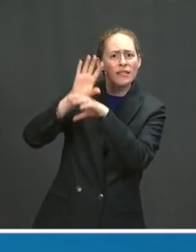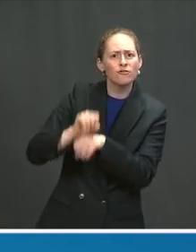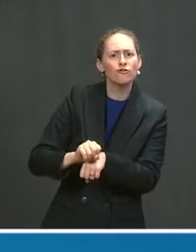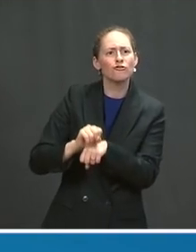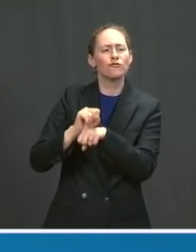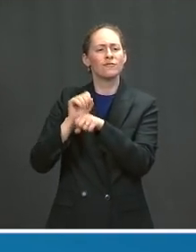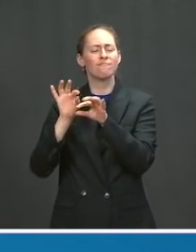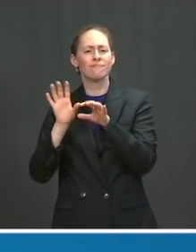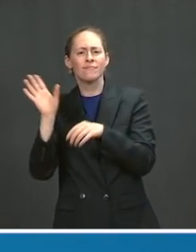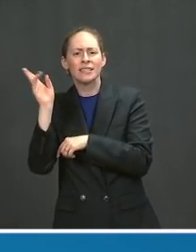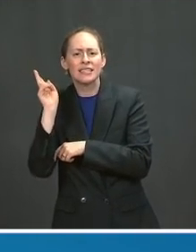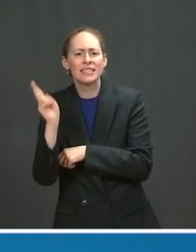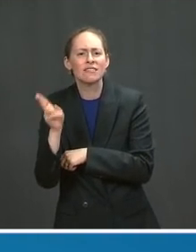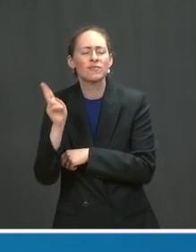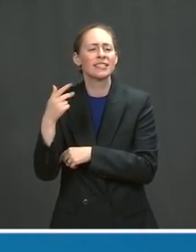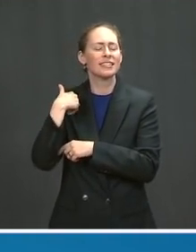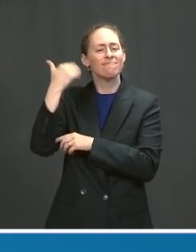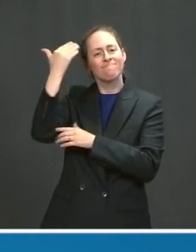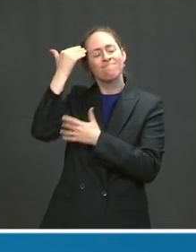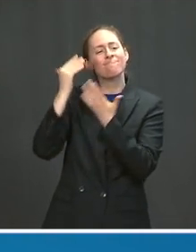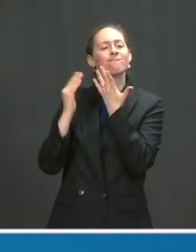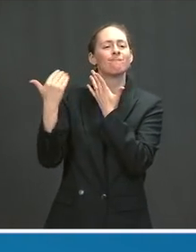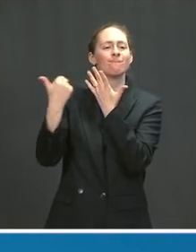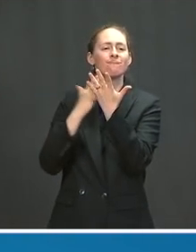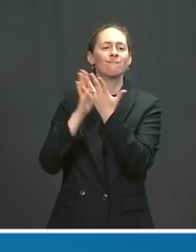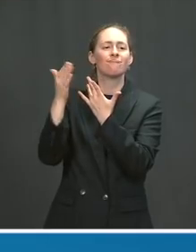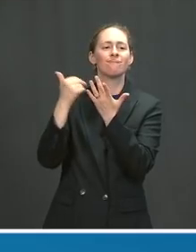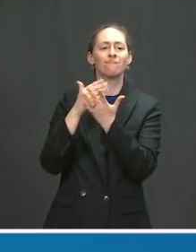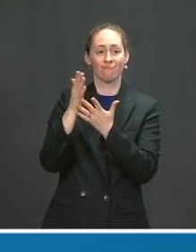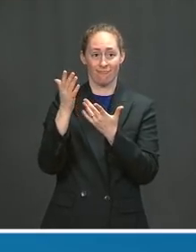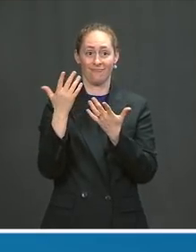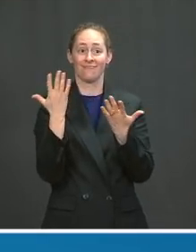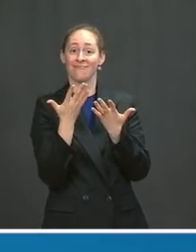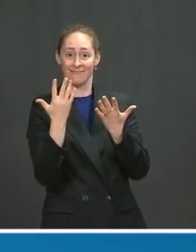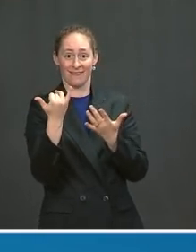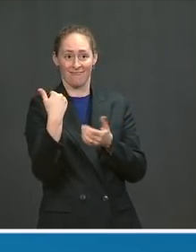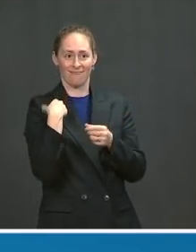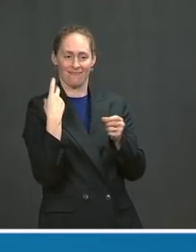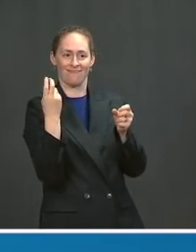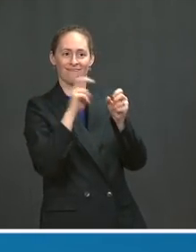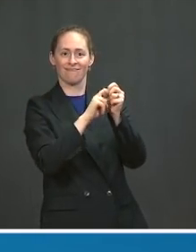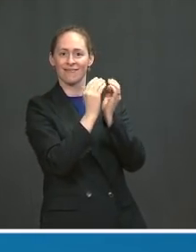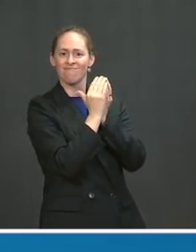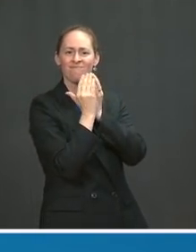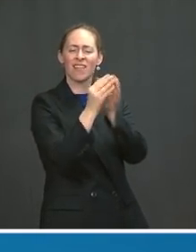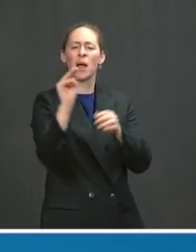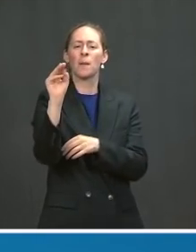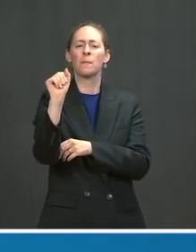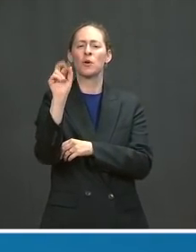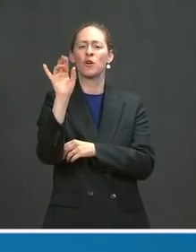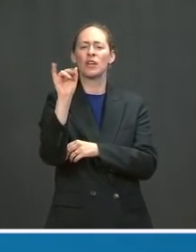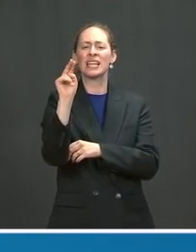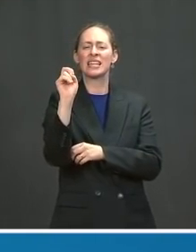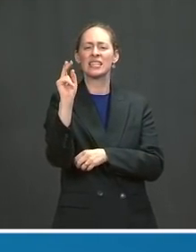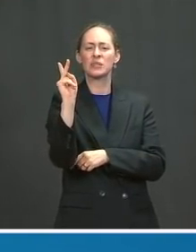In fact, that's how I arrived today. My residence is on the grounds of the United States Naval Observatory.